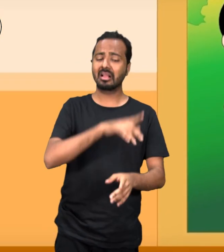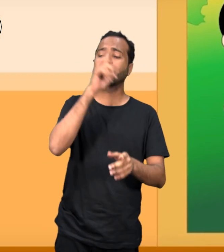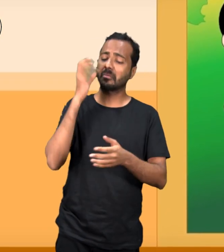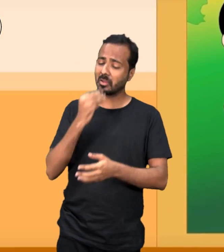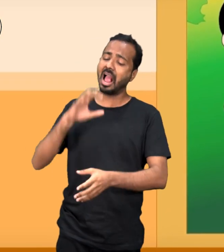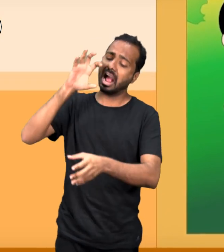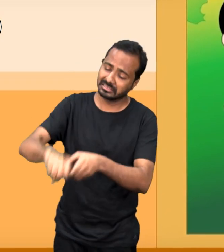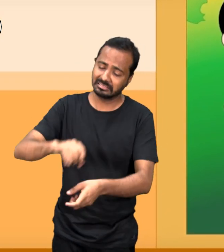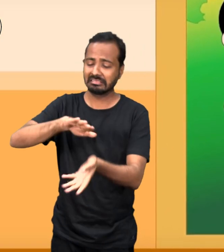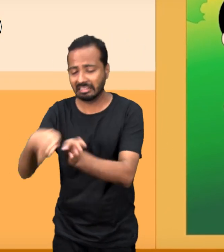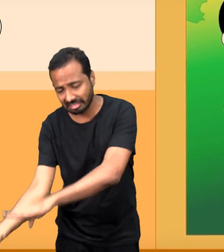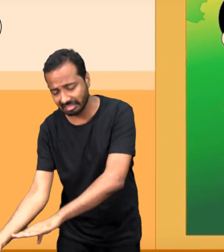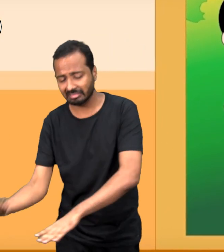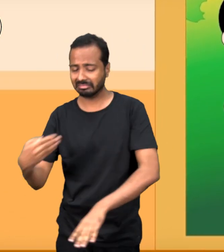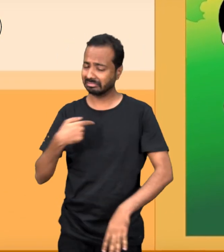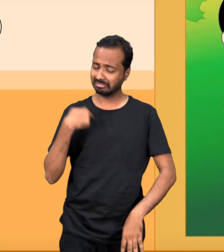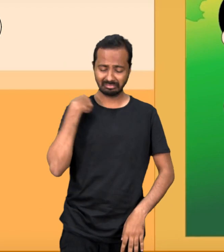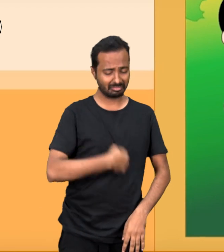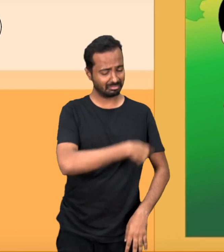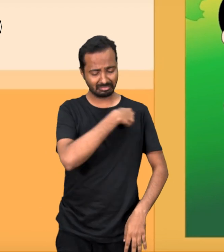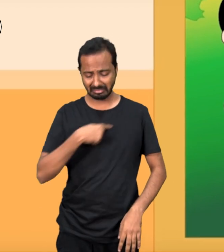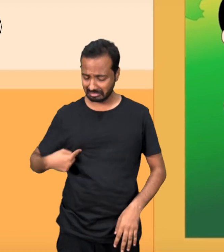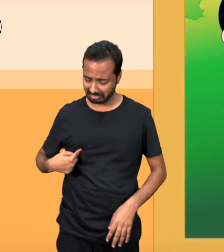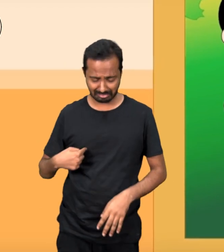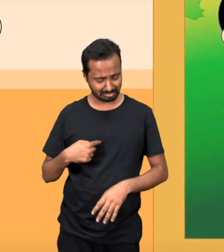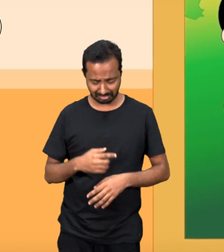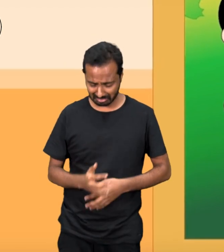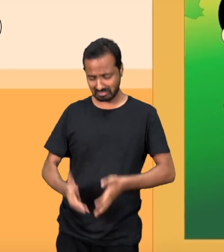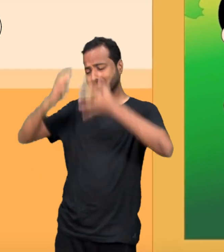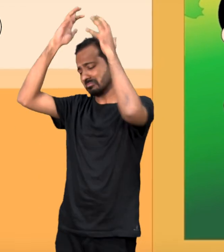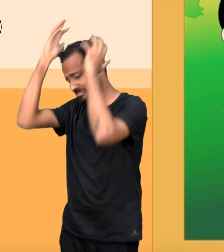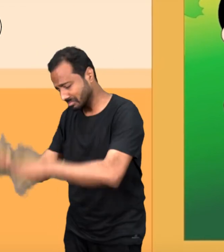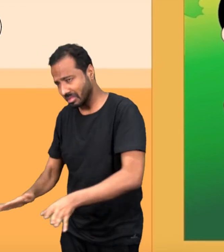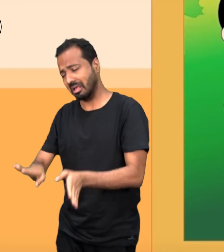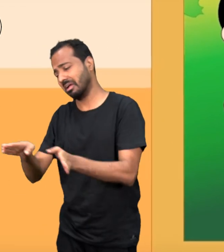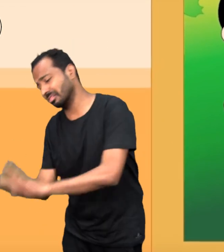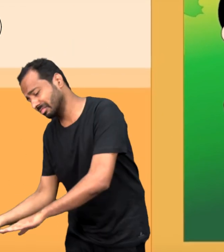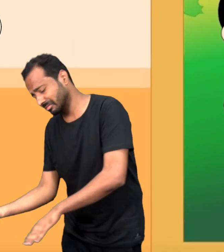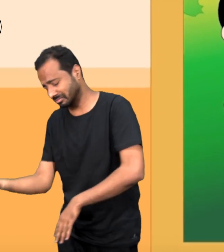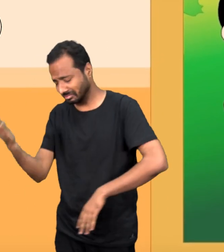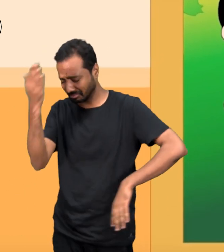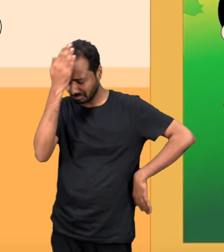He killed the snake to save my child. I was wrong who hit that pot into his head and killed him.